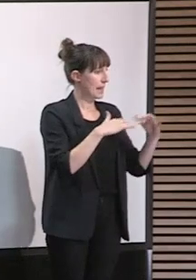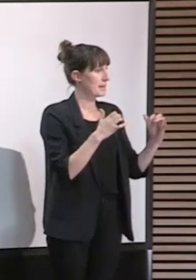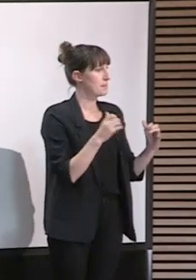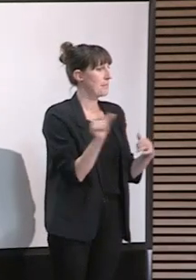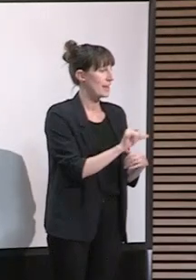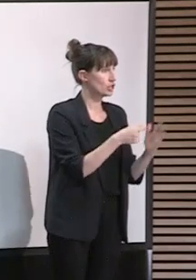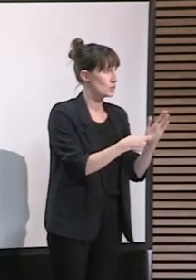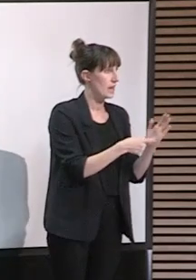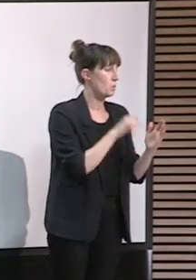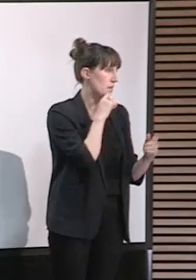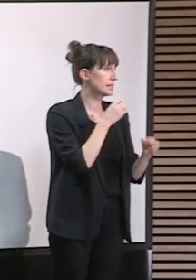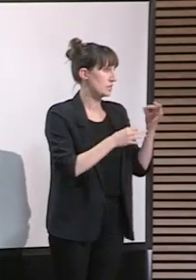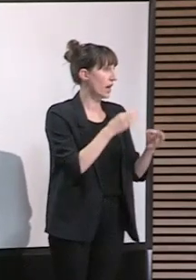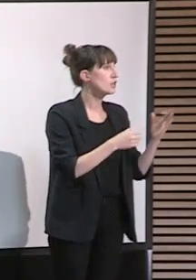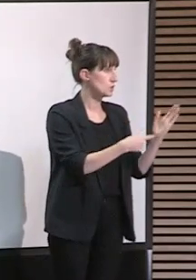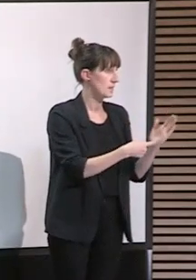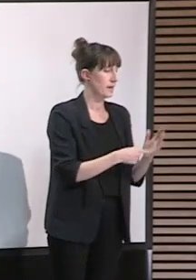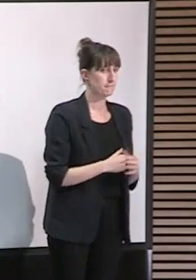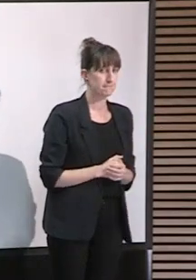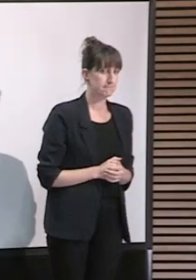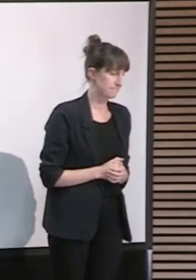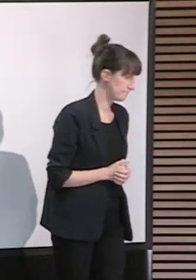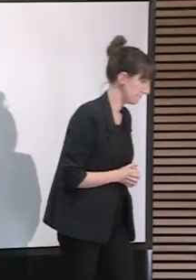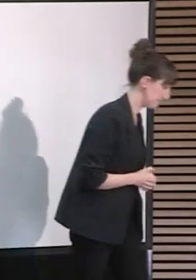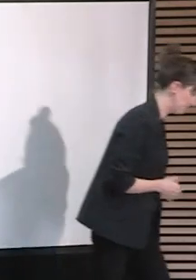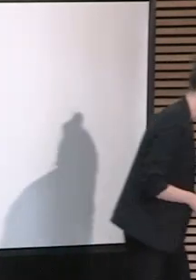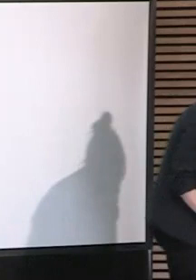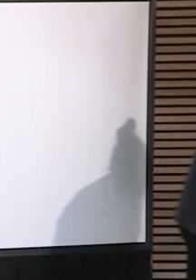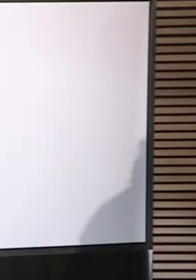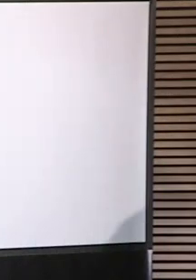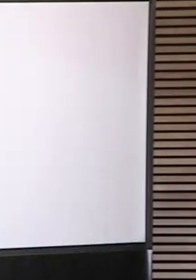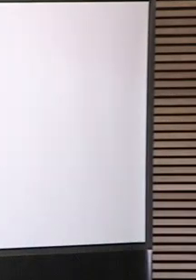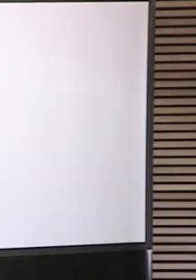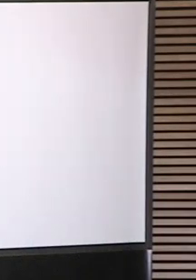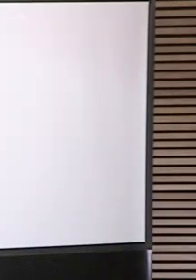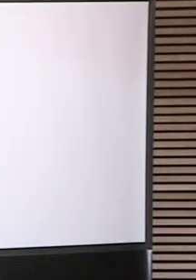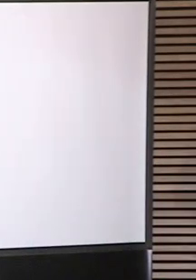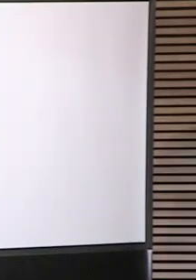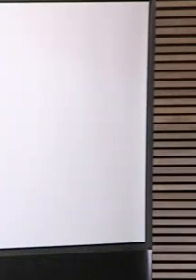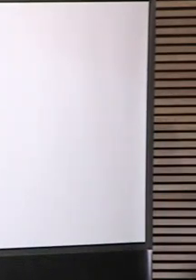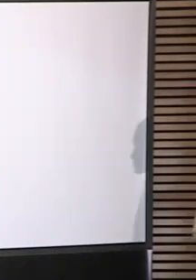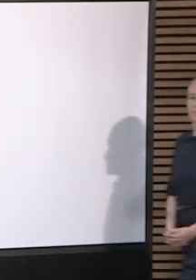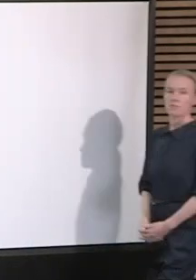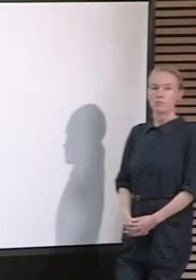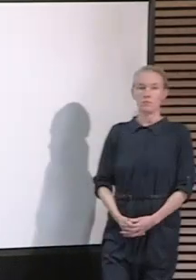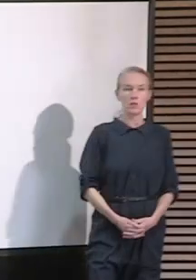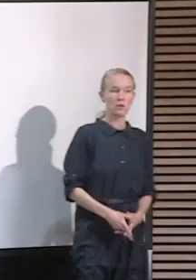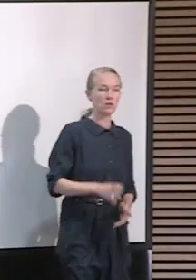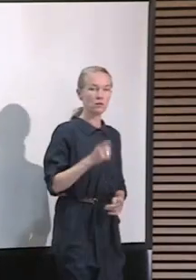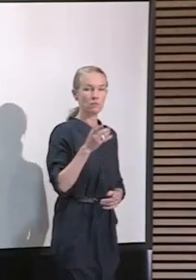parliament would come back on Tuesday if there was no dissolution by Monday. You have a